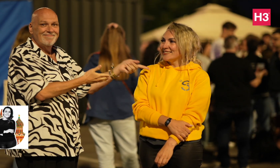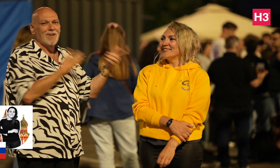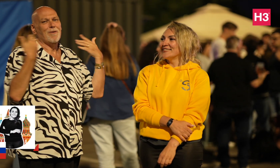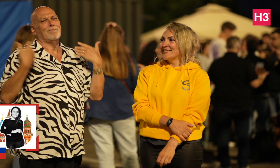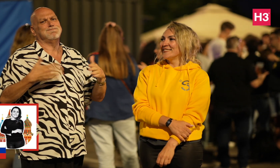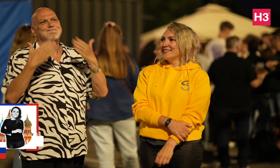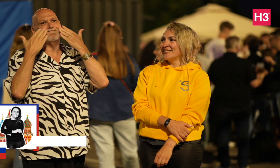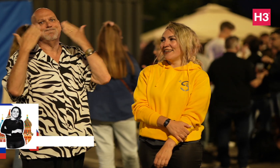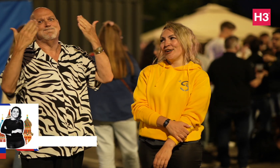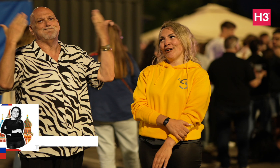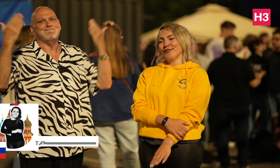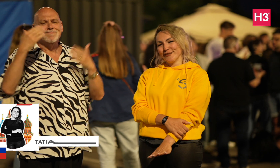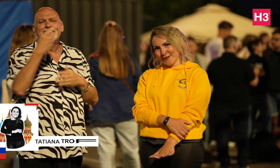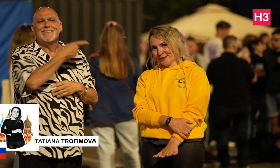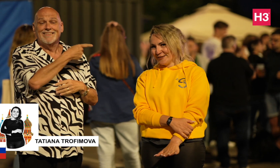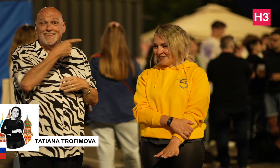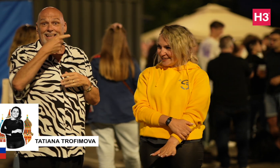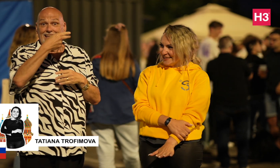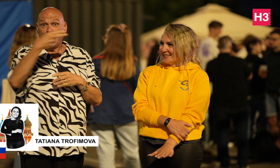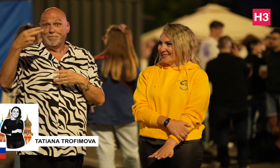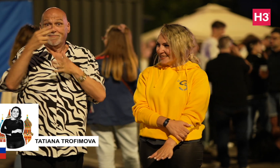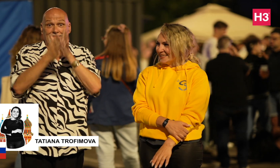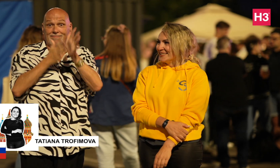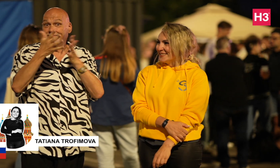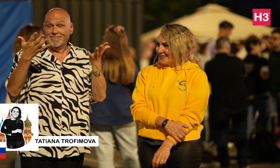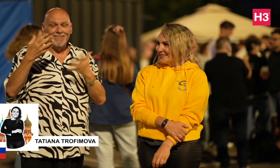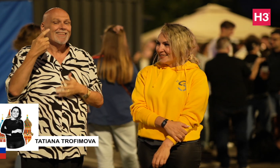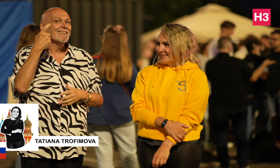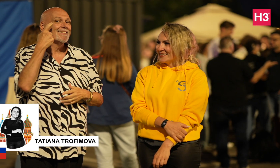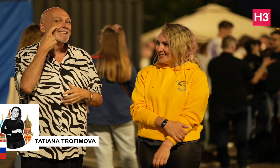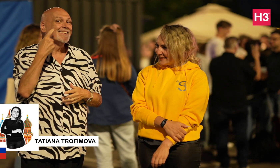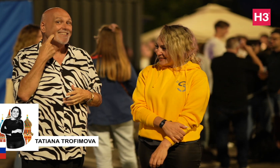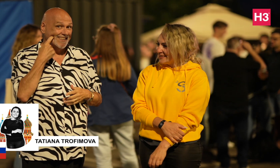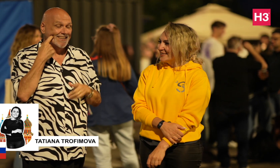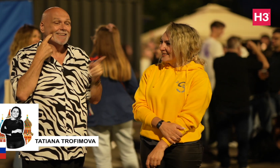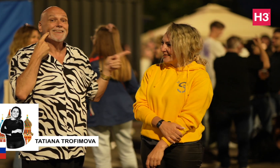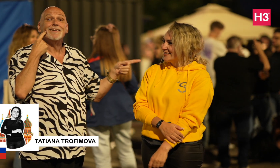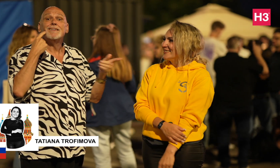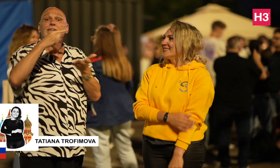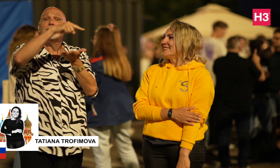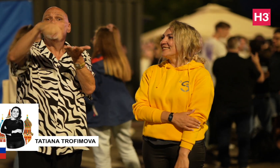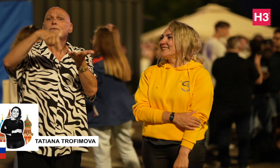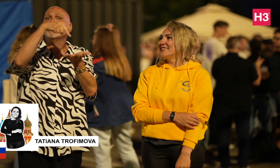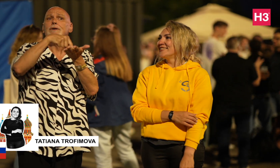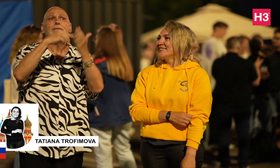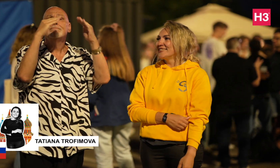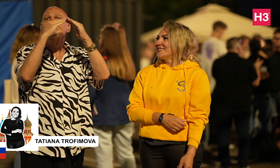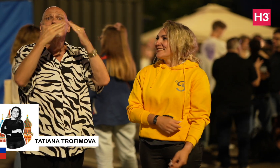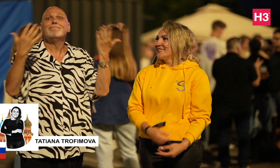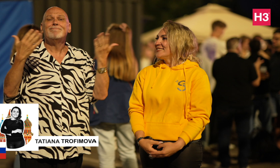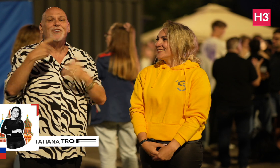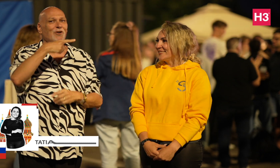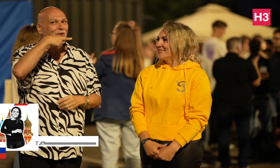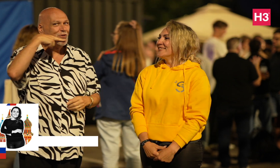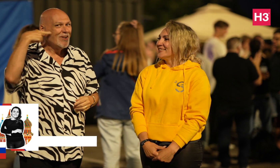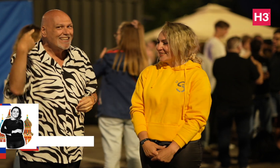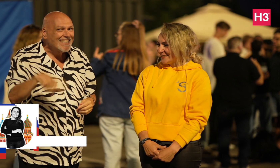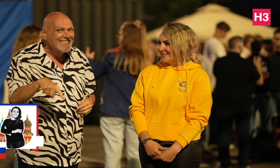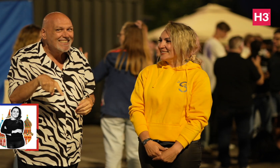Meet Tatiana — this is her name sign. She’s from Russia and